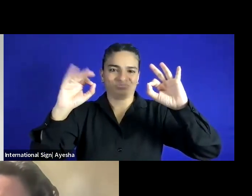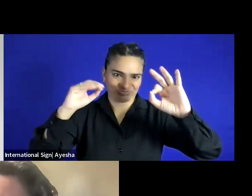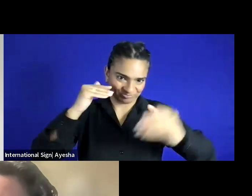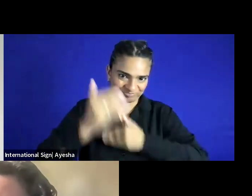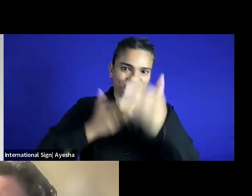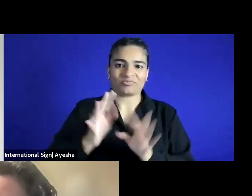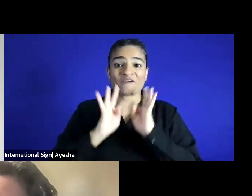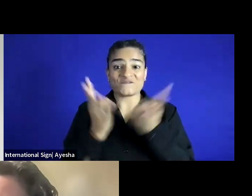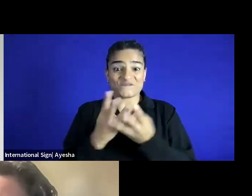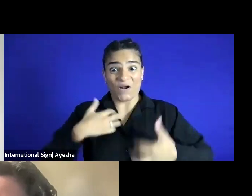Amazing by everyone.